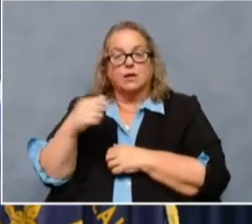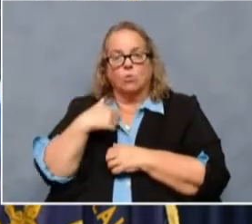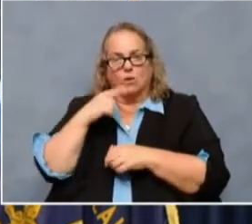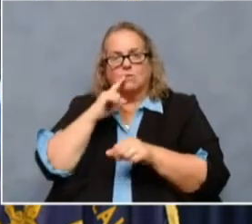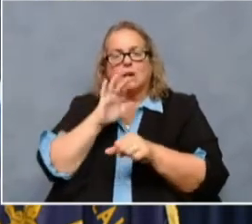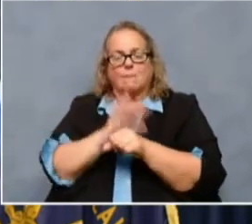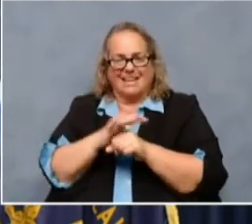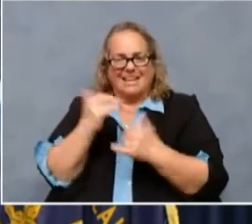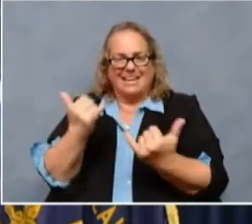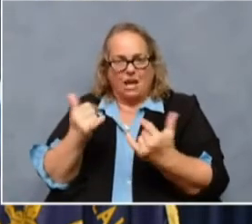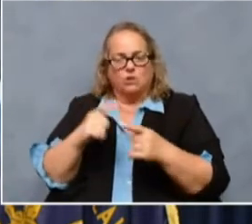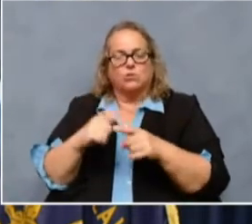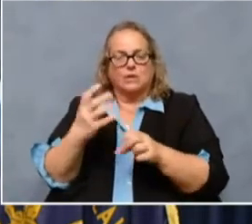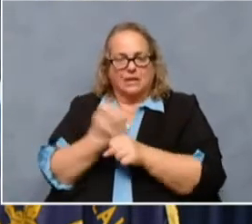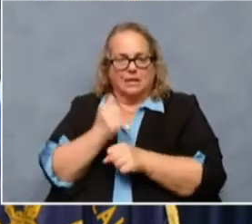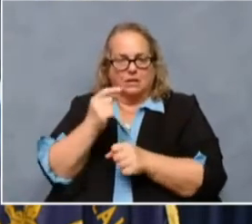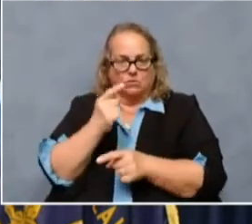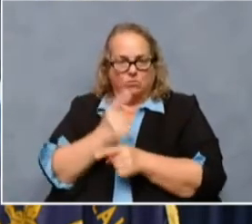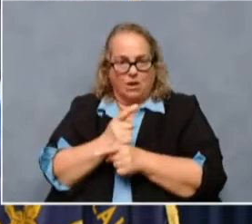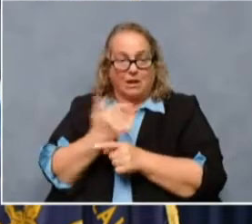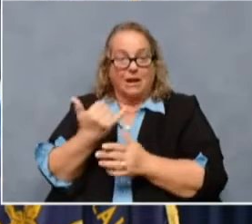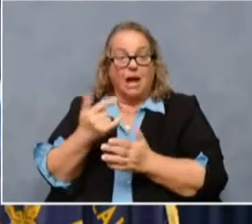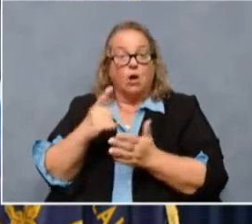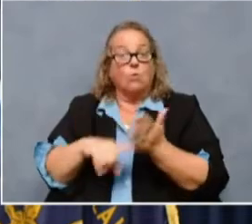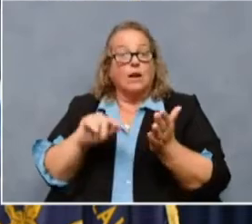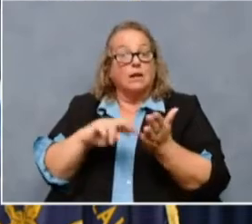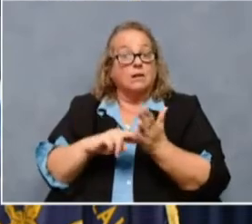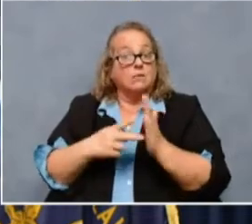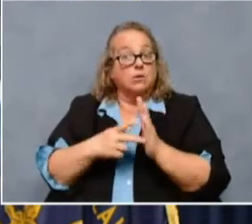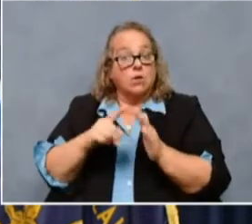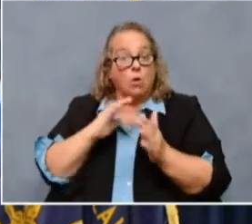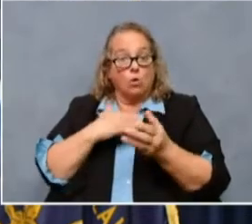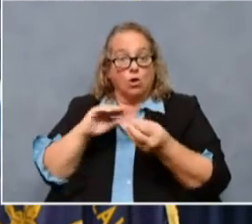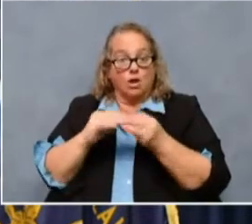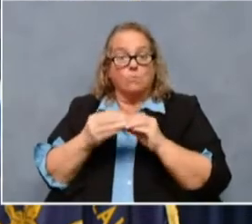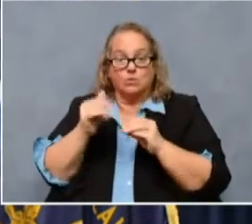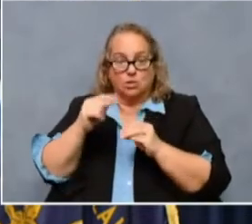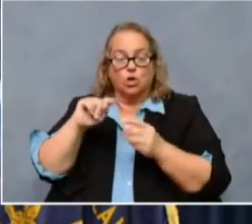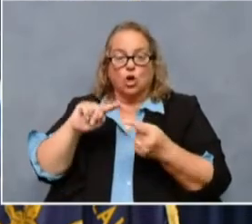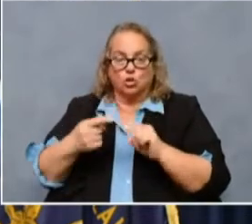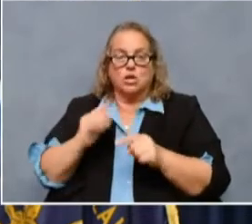right now what it does to our numbers hurts a little bit. Um but if we're